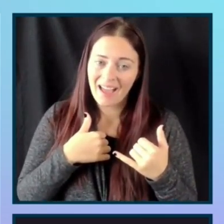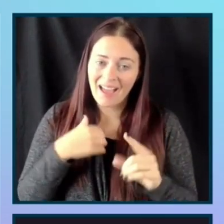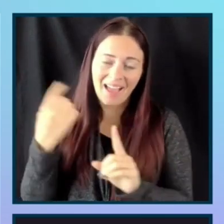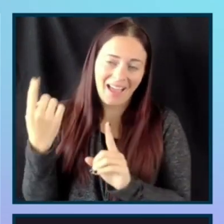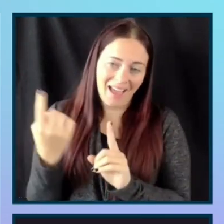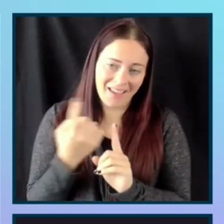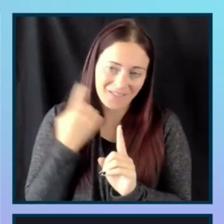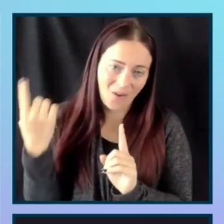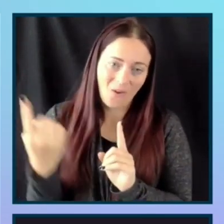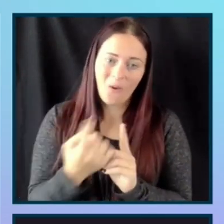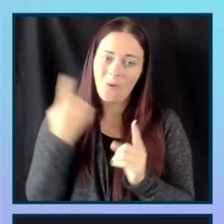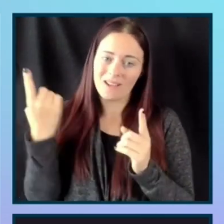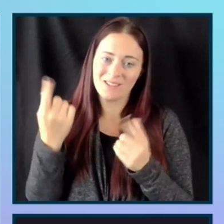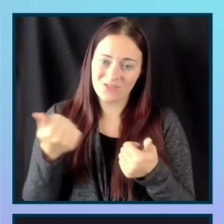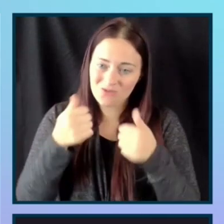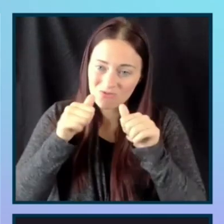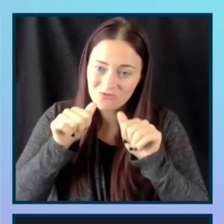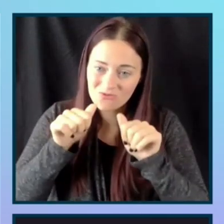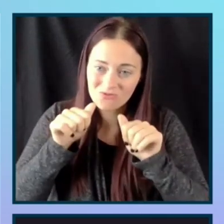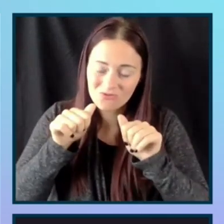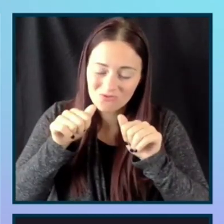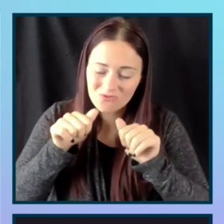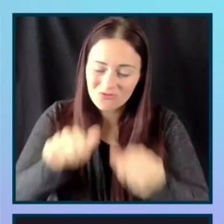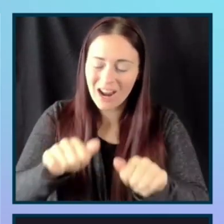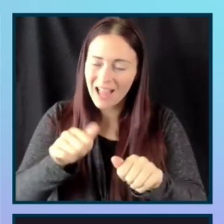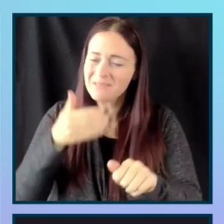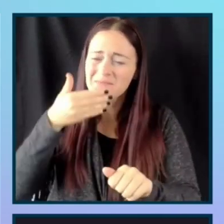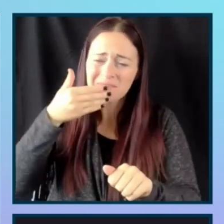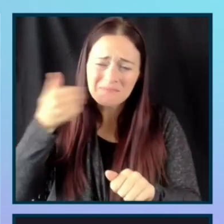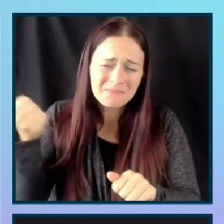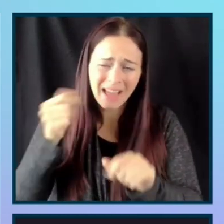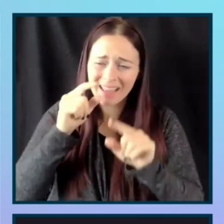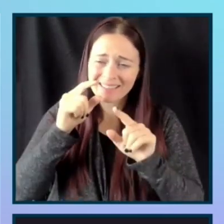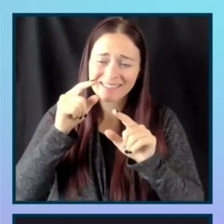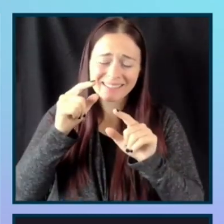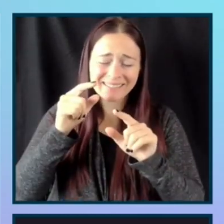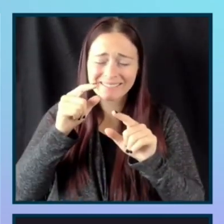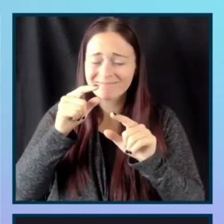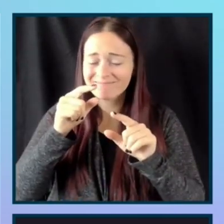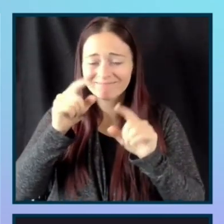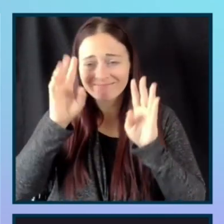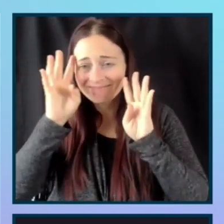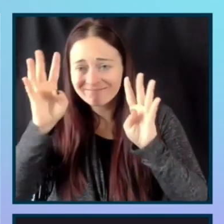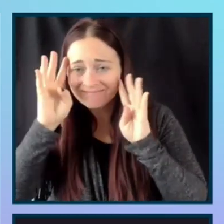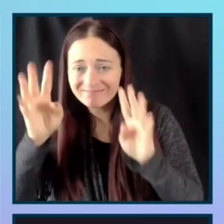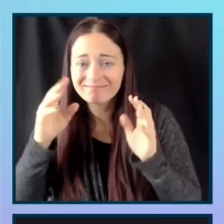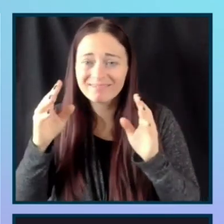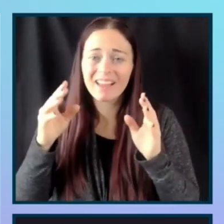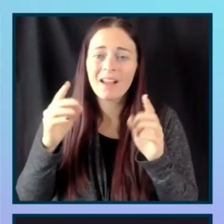'cause we cannot possibly know it all ourselves. But this is taken from the UK government's methodology